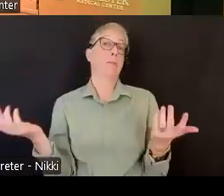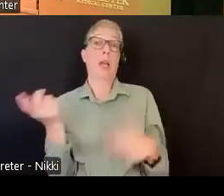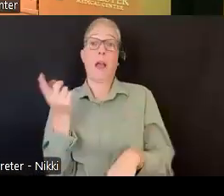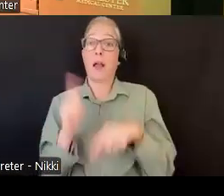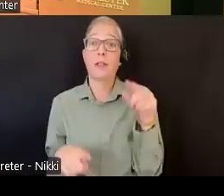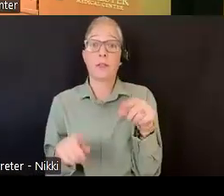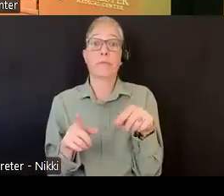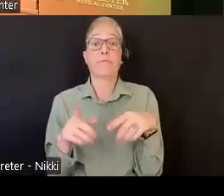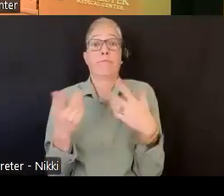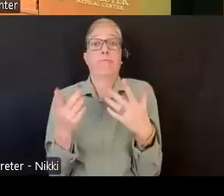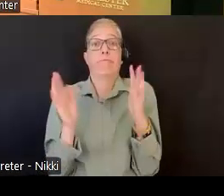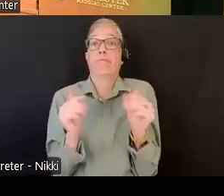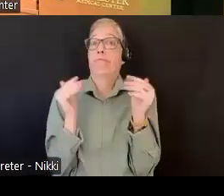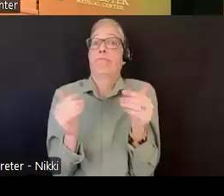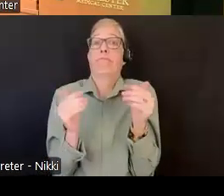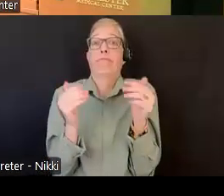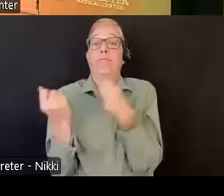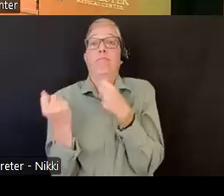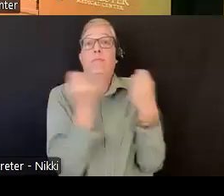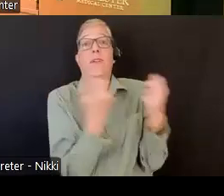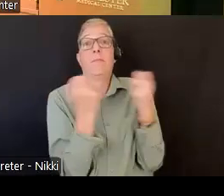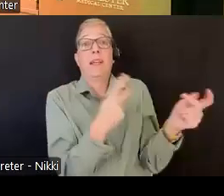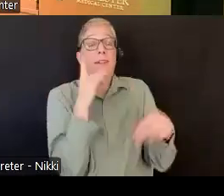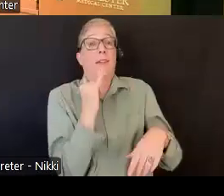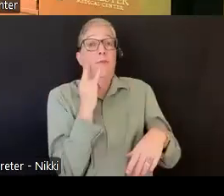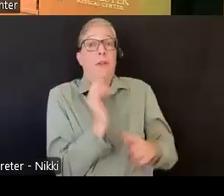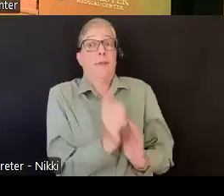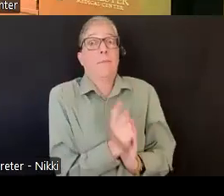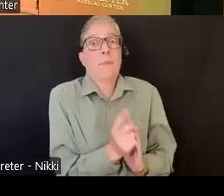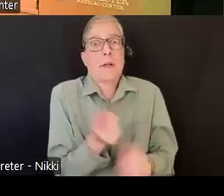admit that I had made a mistake. So, I decided to go down to my brother's house in Houston to kind